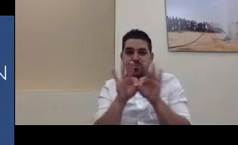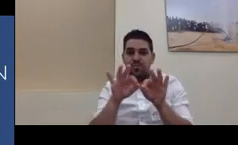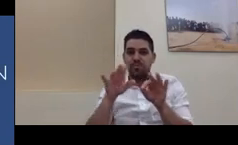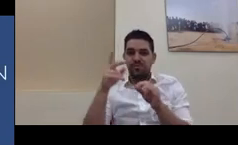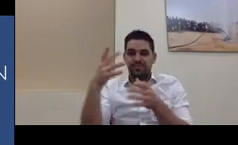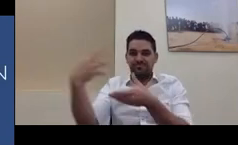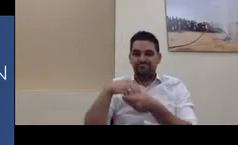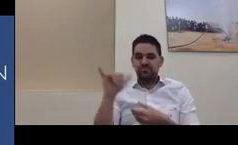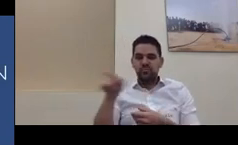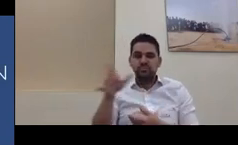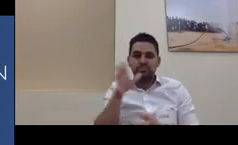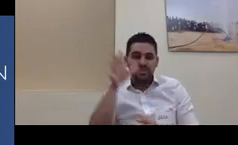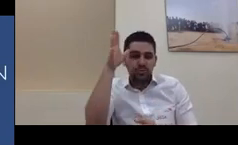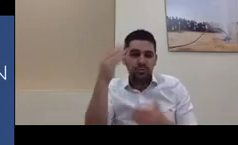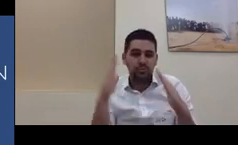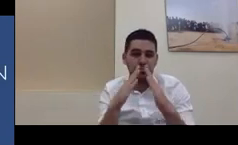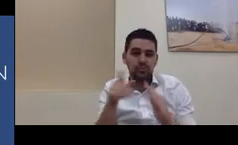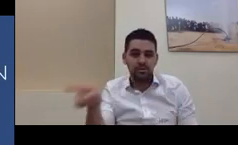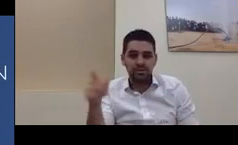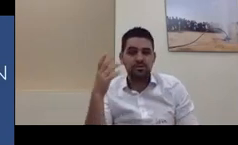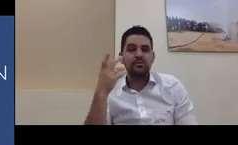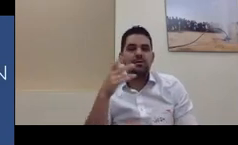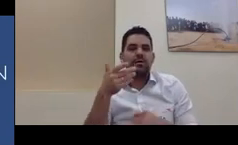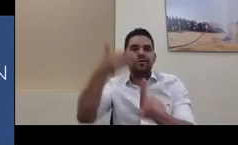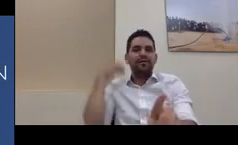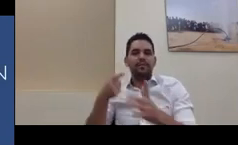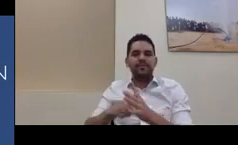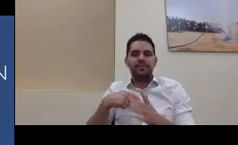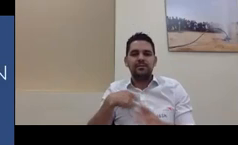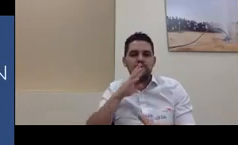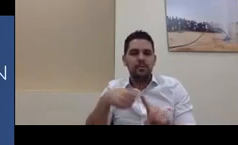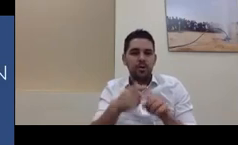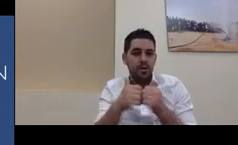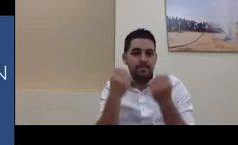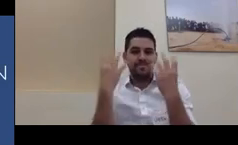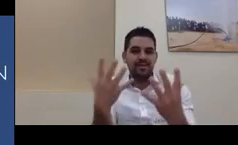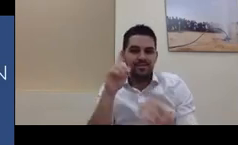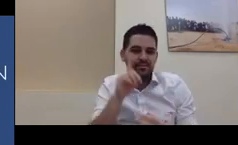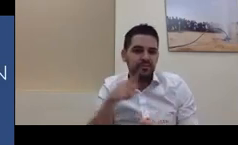Another part that is important to incorporate are parents and community members. Prior to the beginning when we were talking